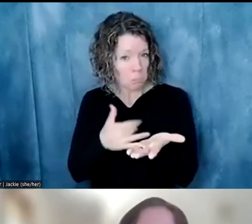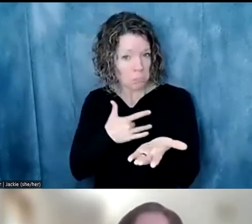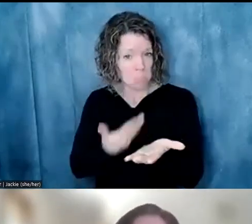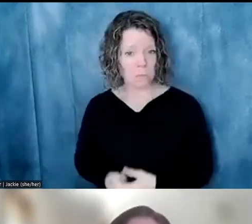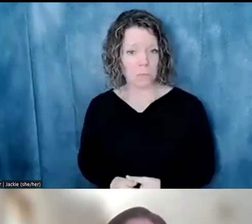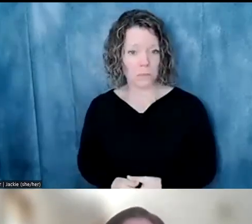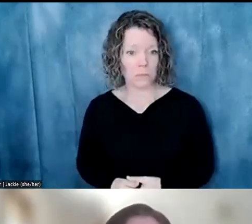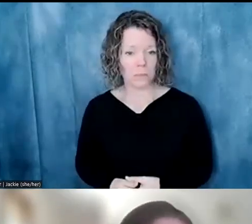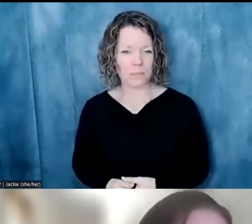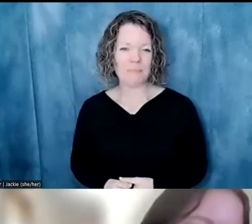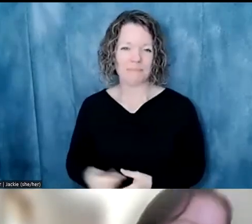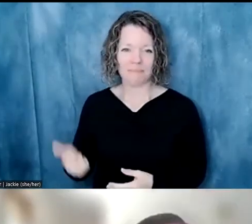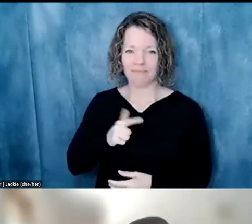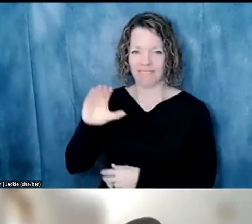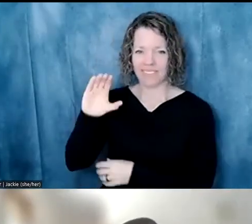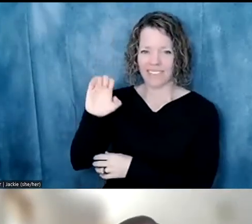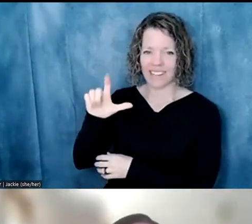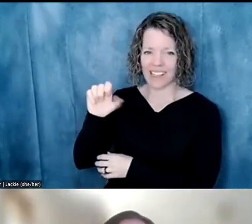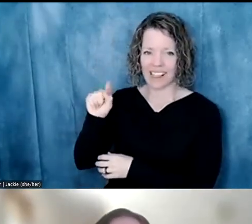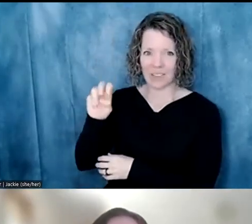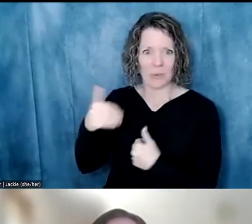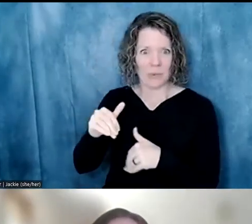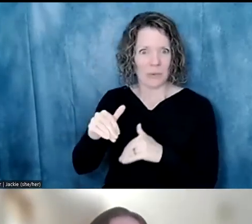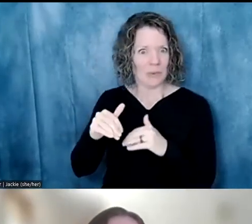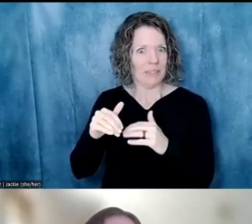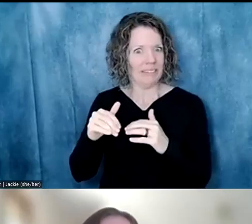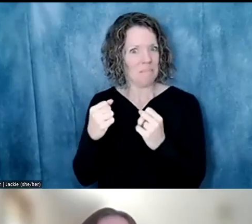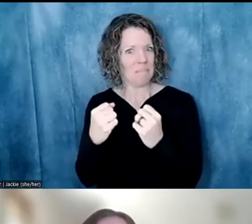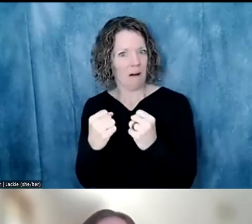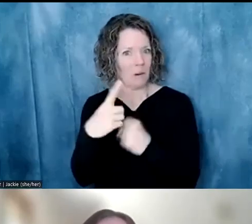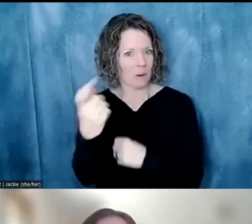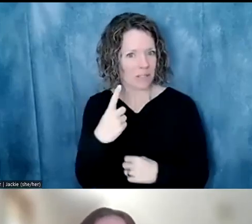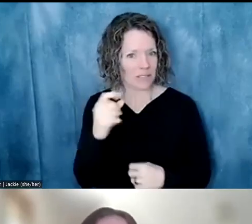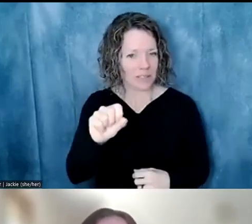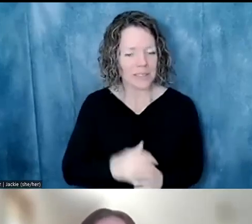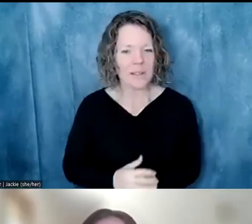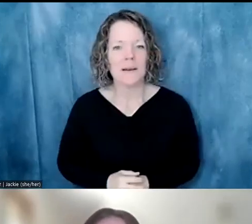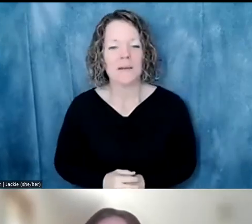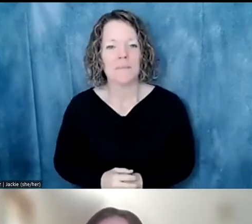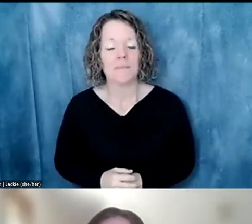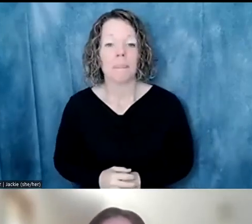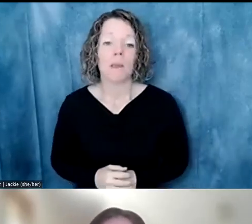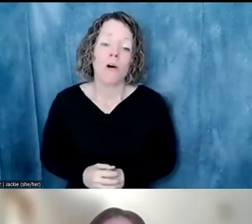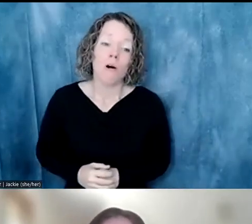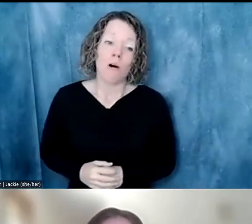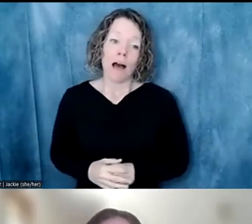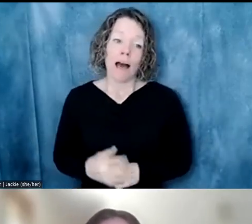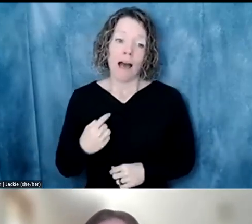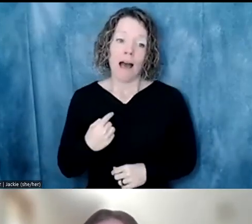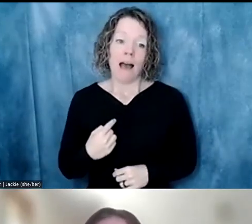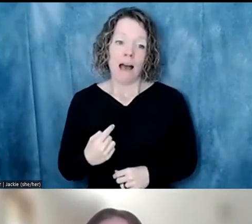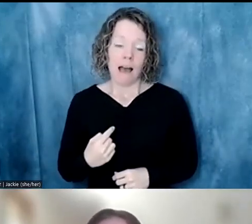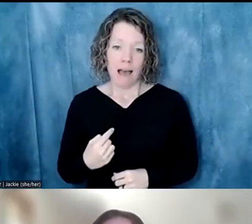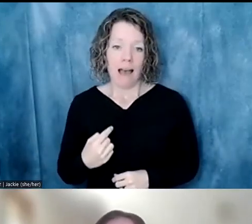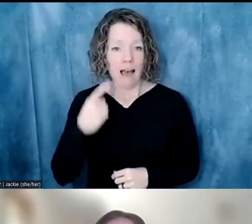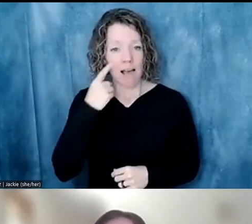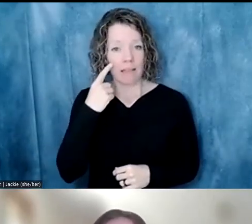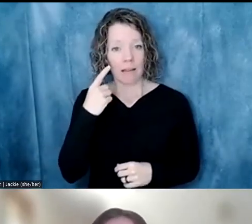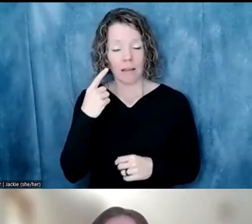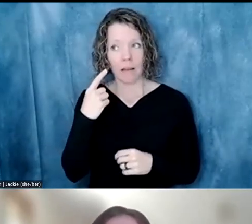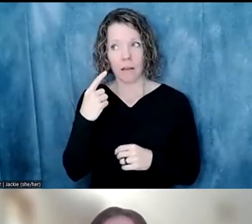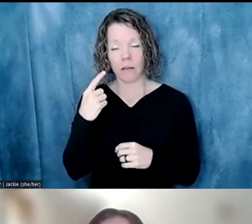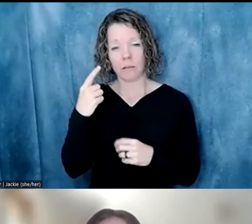That's a meaty question. So I think in terms of highlighting gaps around cultural